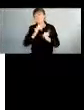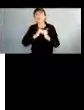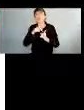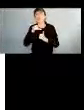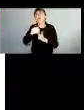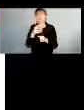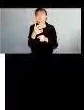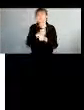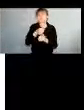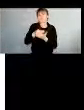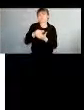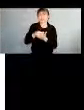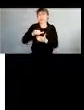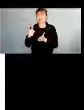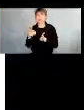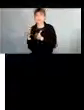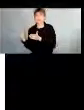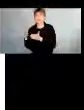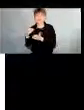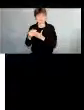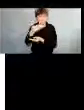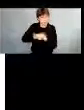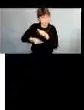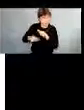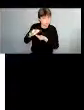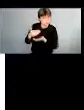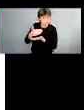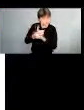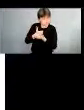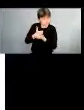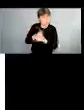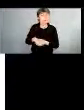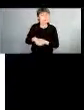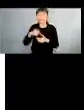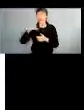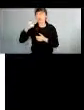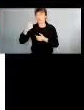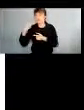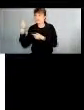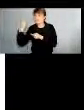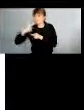fundraising, other grants or sponsorships, or your own personal money. It is okay if